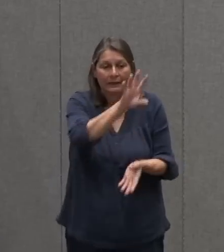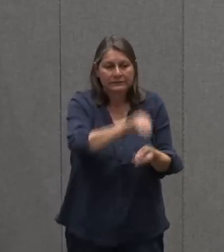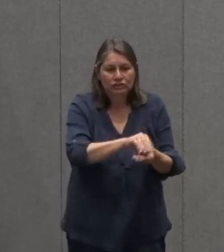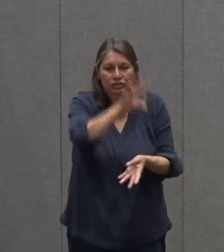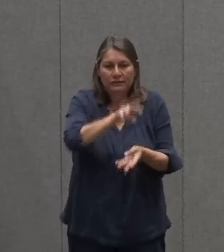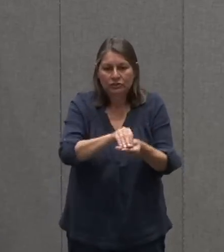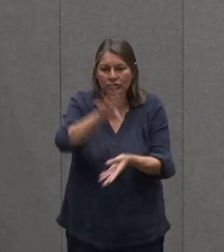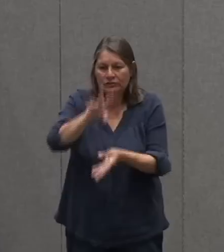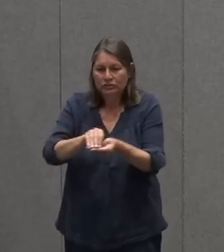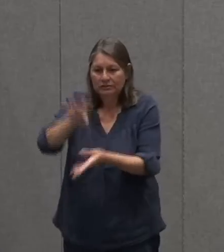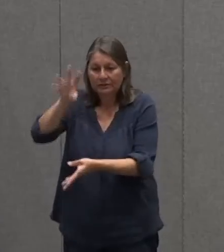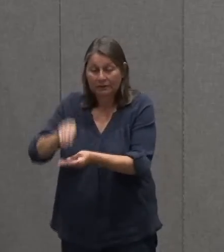Divisibility rules.